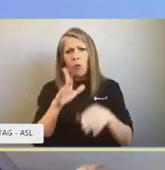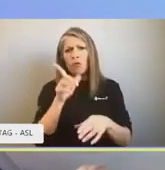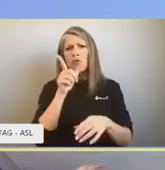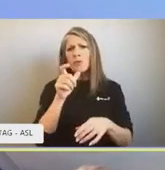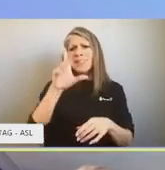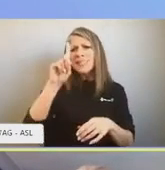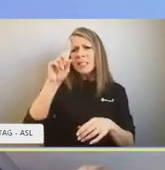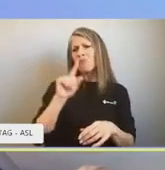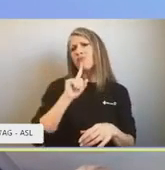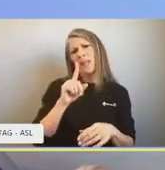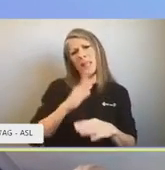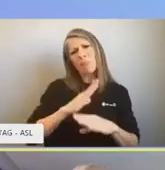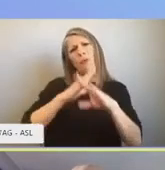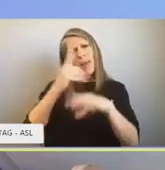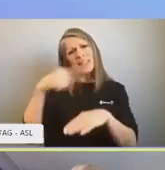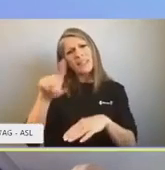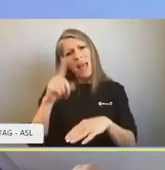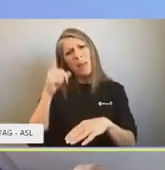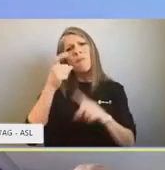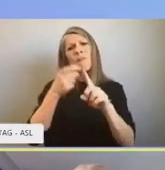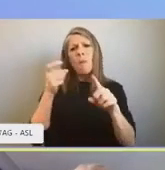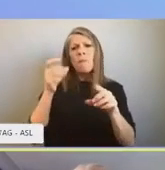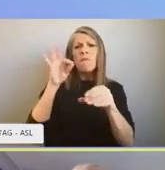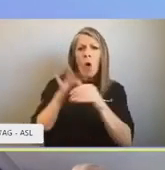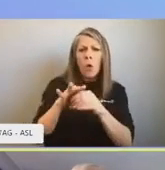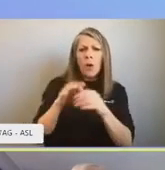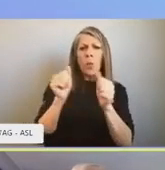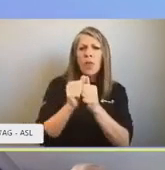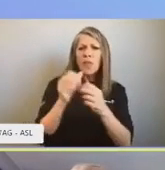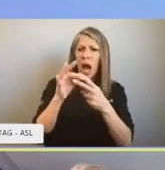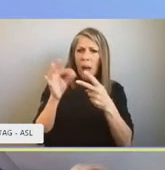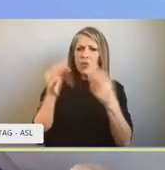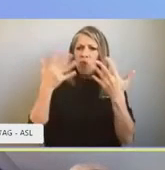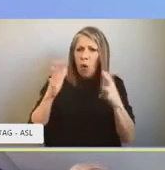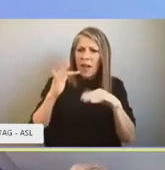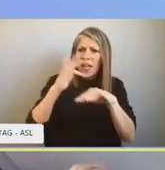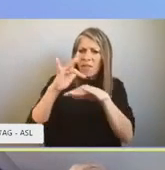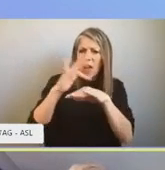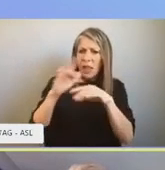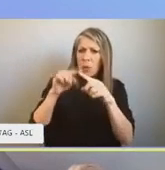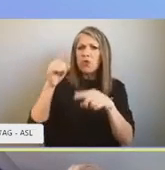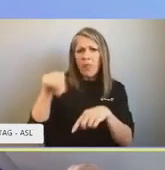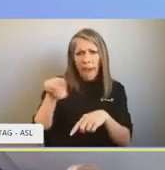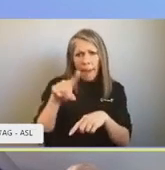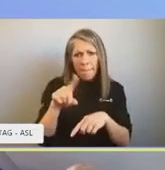often heard a question like, are there really enough voters whose disability really prevents them from voting with